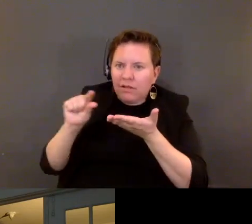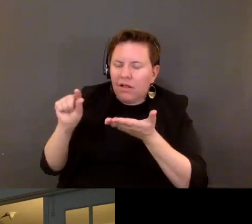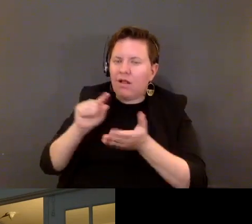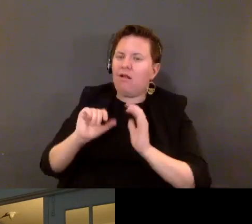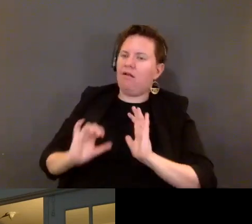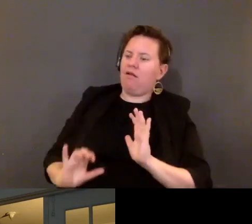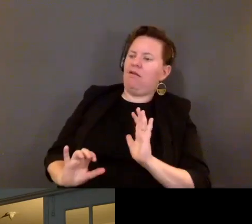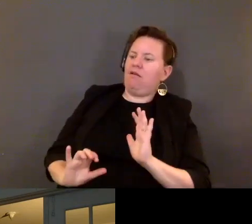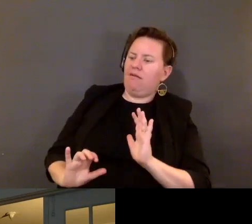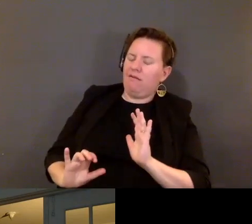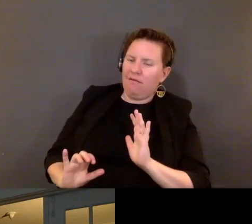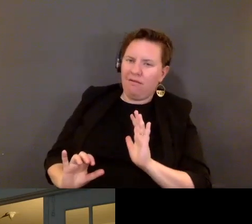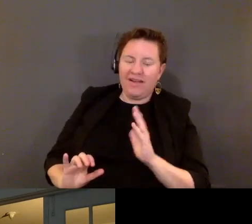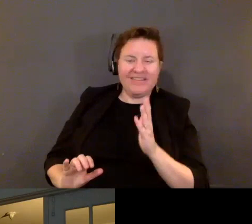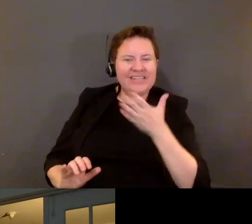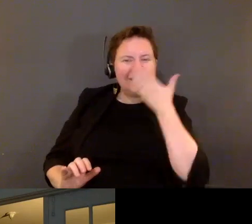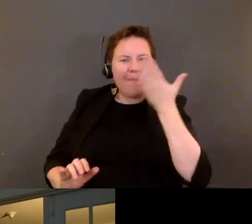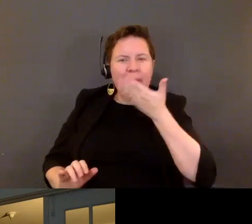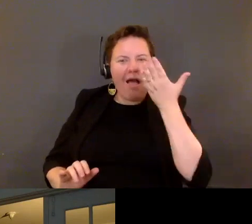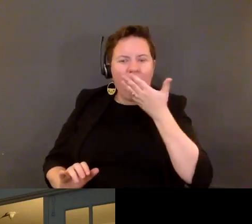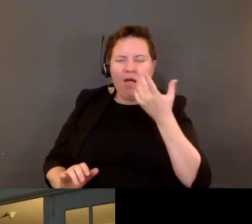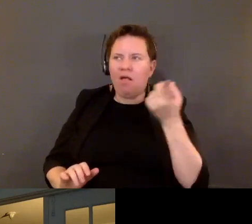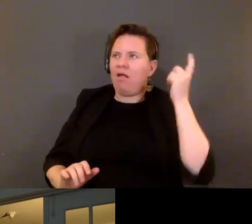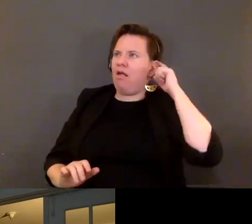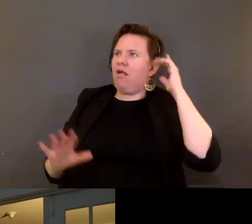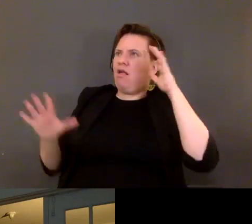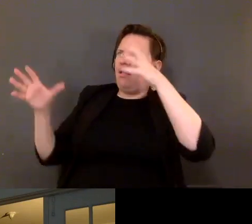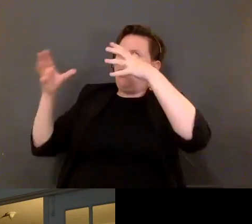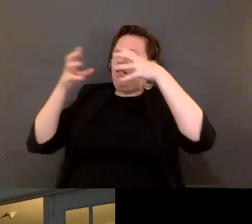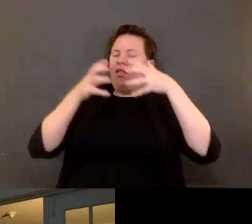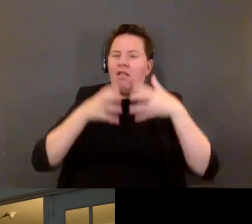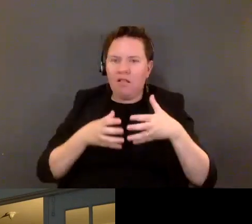it's like the sense of smell it's like if you haven't seen that handwriting in a long time